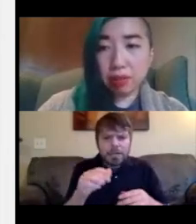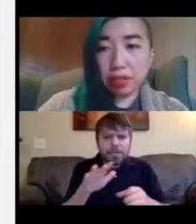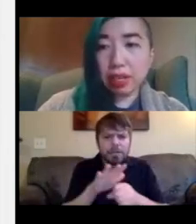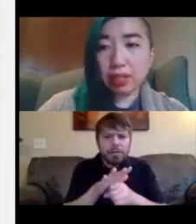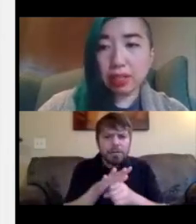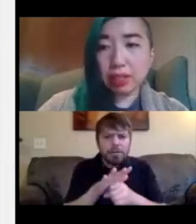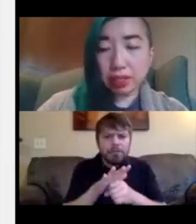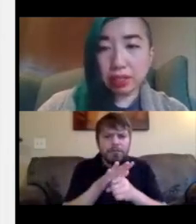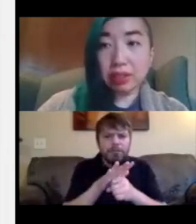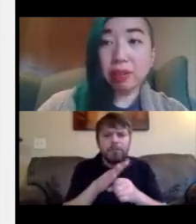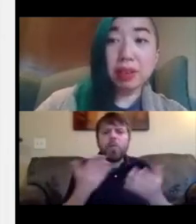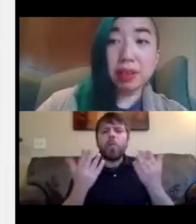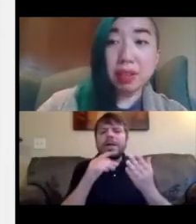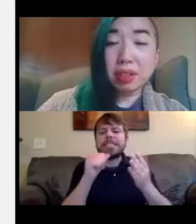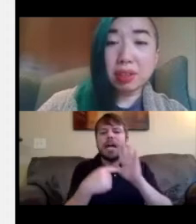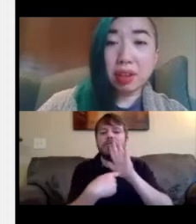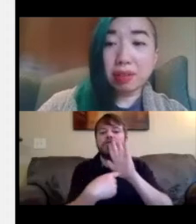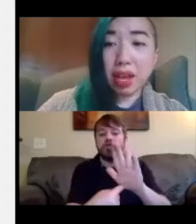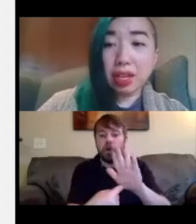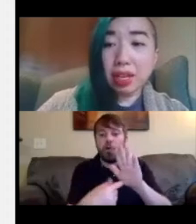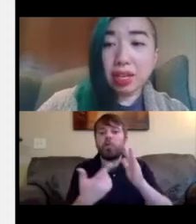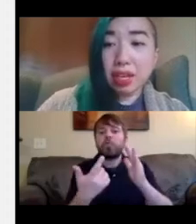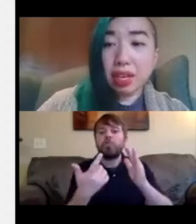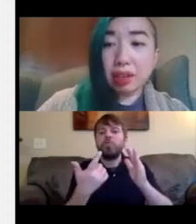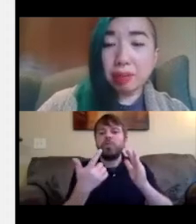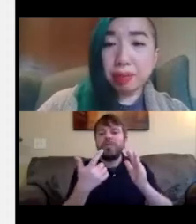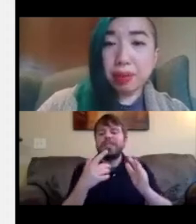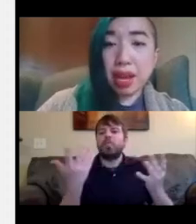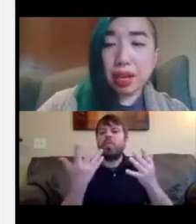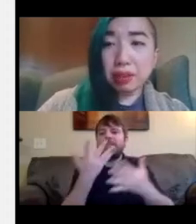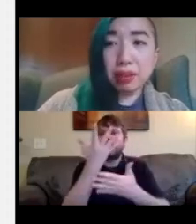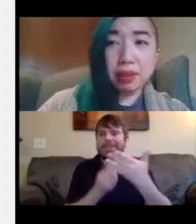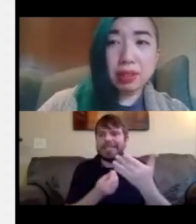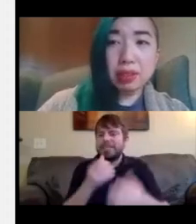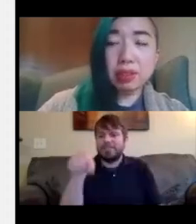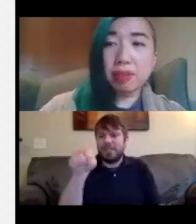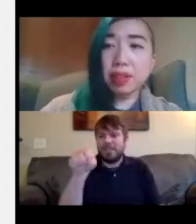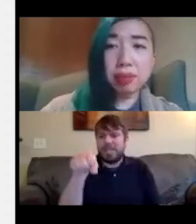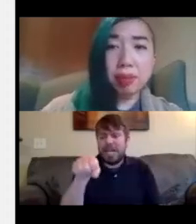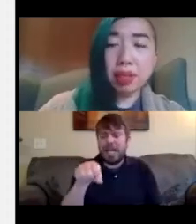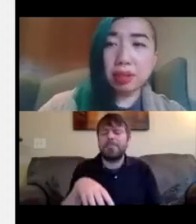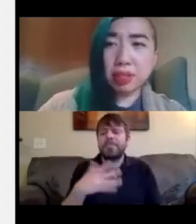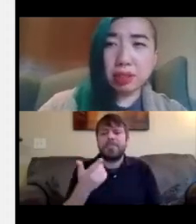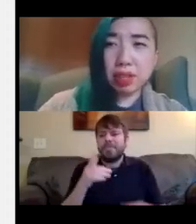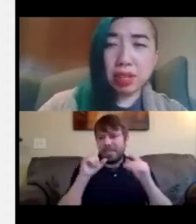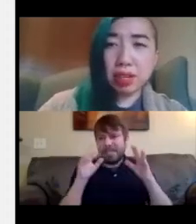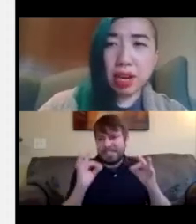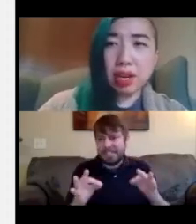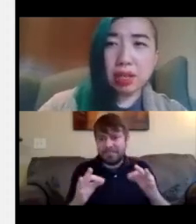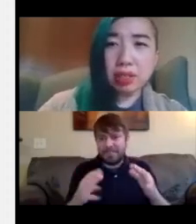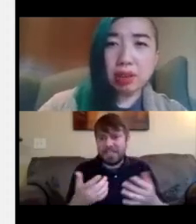Yeah, definitely to all that. Yeah. There's definitely something being alluded to here, and as